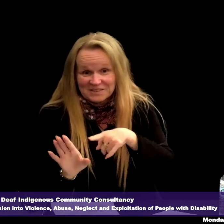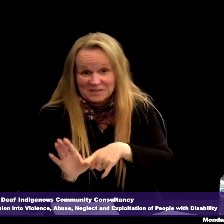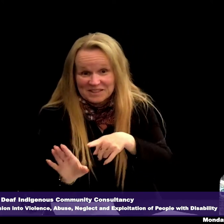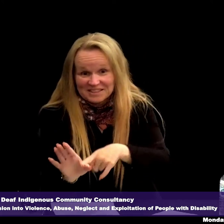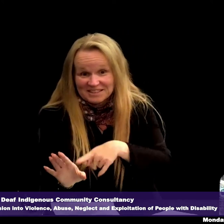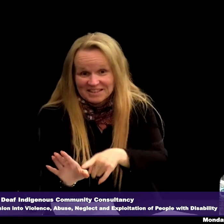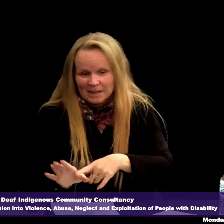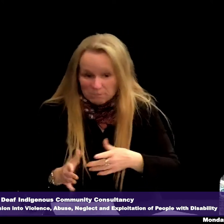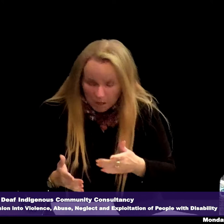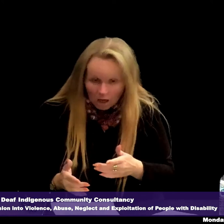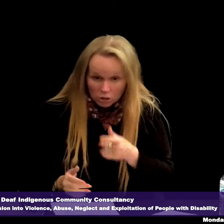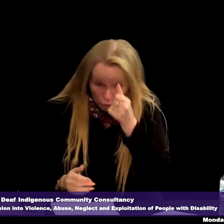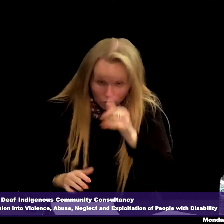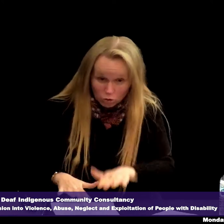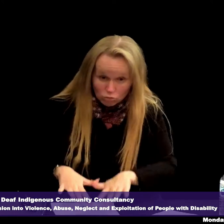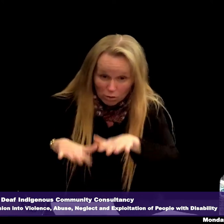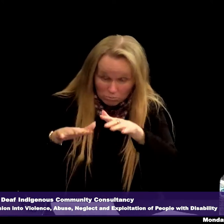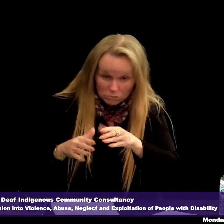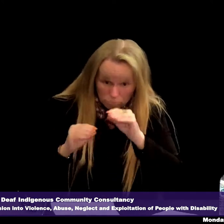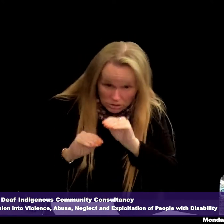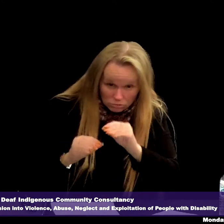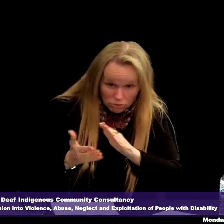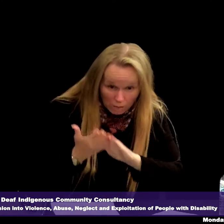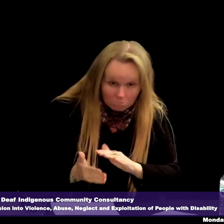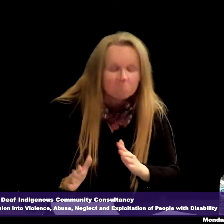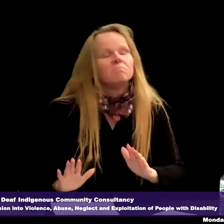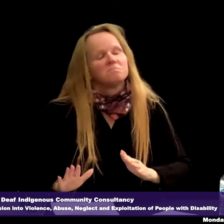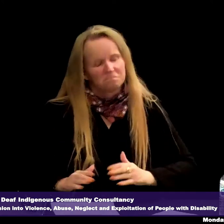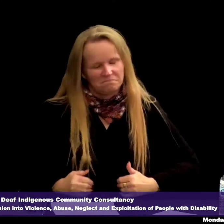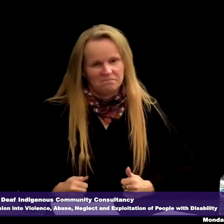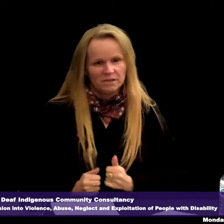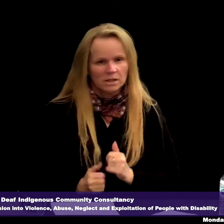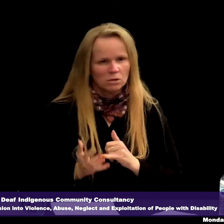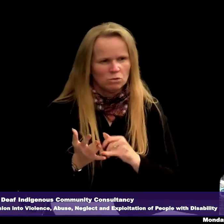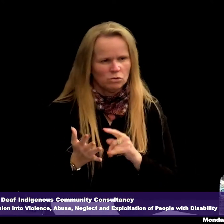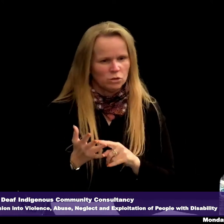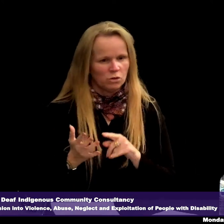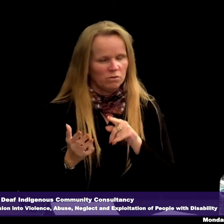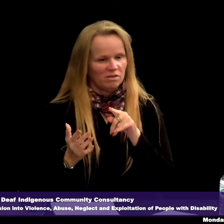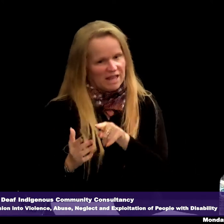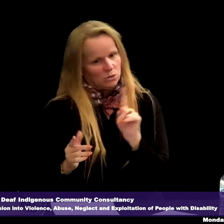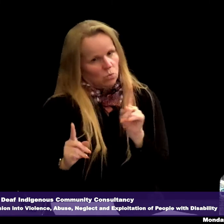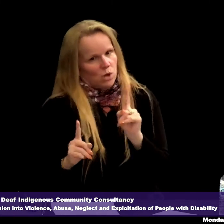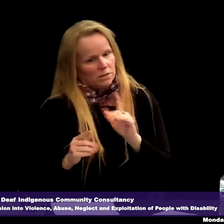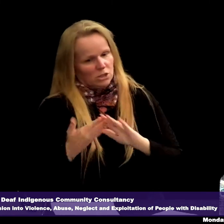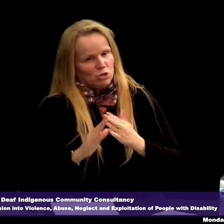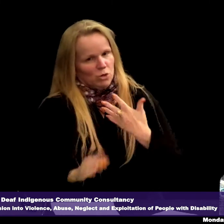But I've been flying into communities for years and years and years. I know people from childhood. I've known them throughout their childhood as they've been growing up.